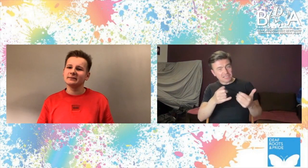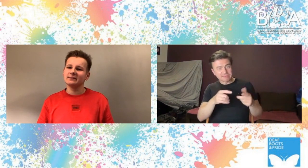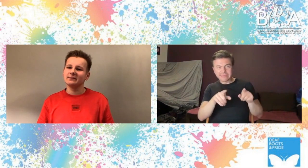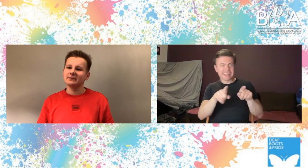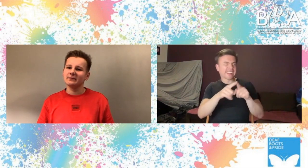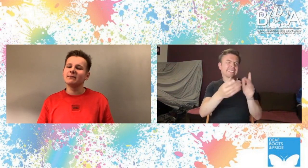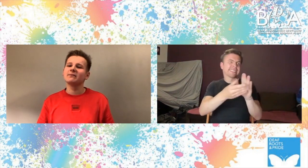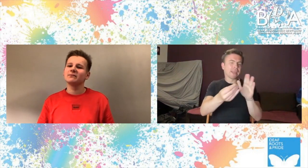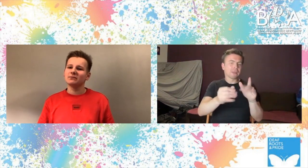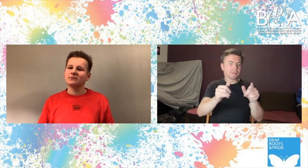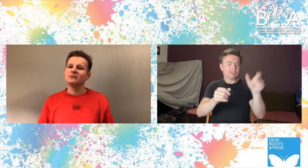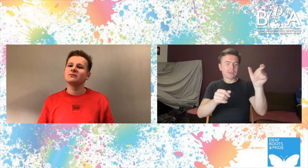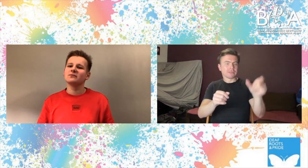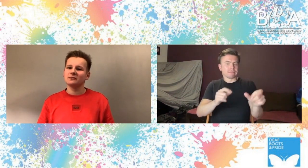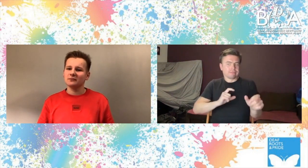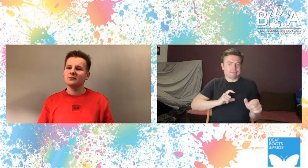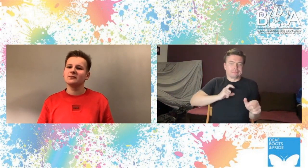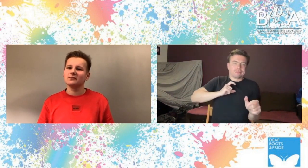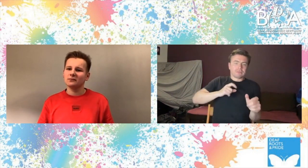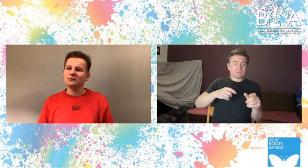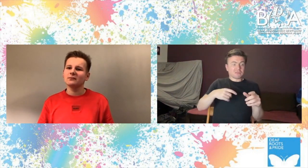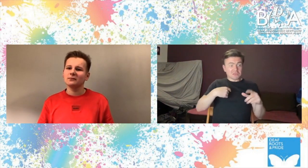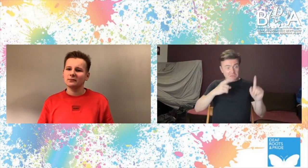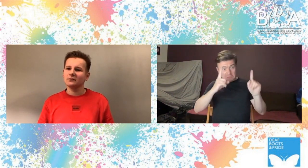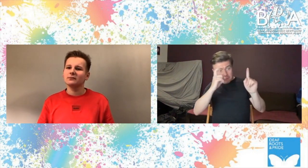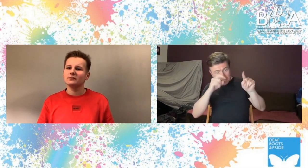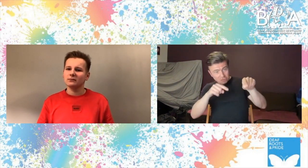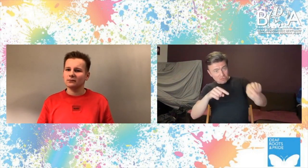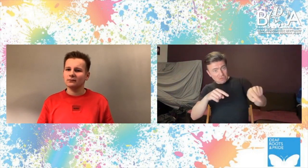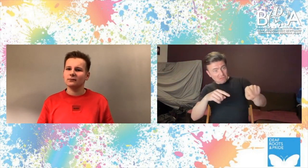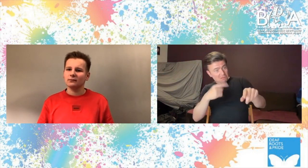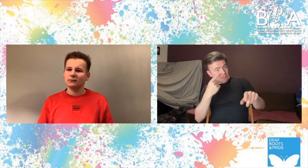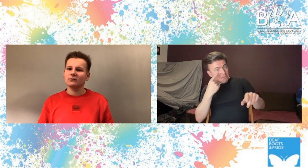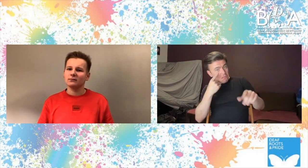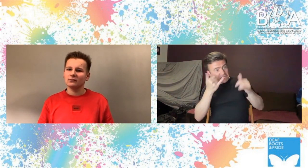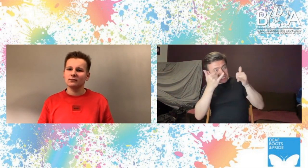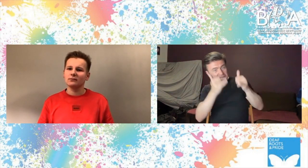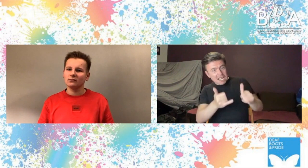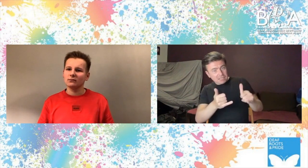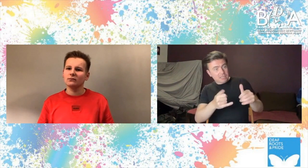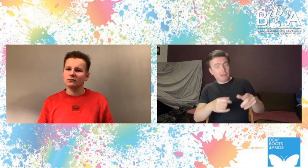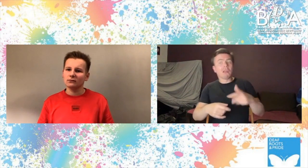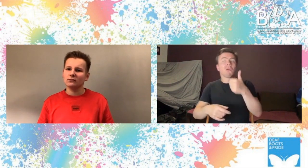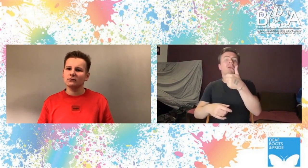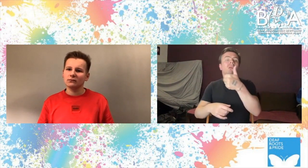If somebody is not all that confident, then get them to try something out.